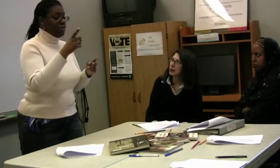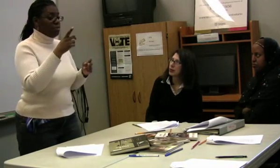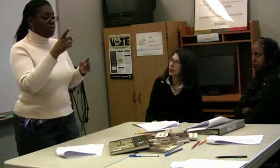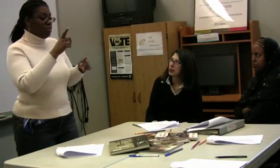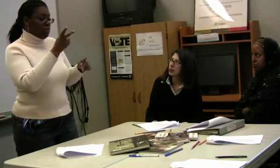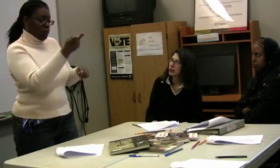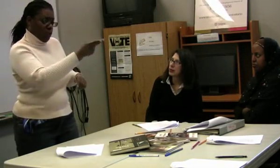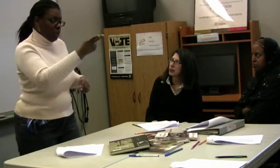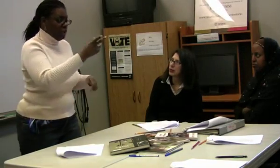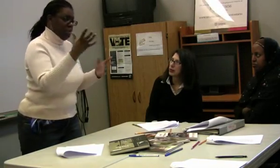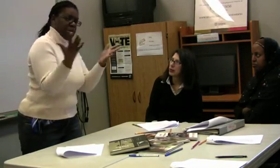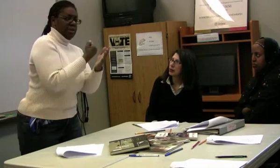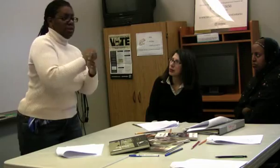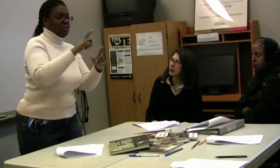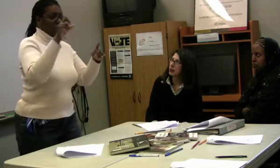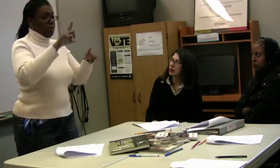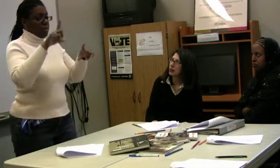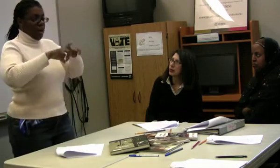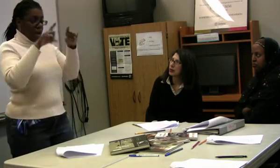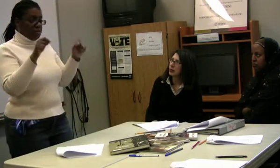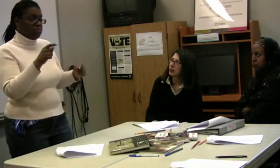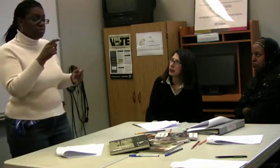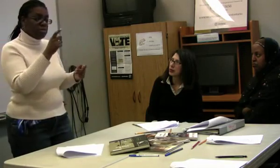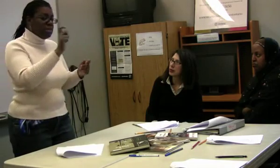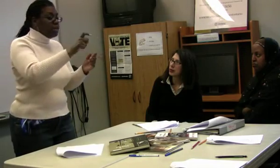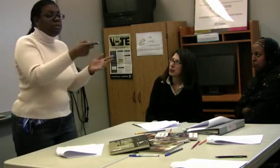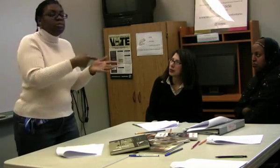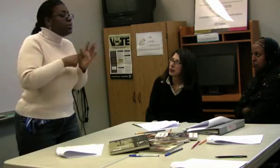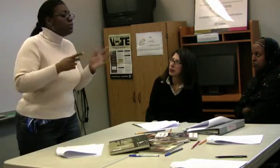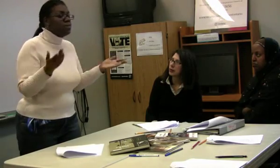Sam and Moh will be able to get library cards.